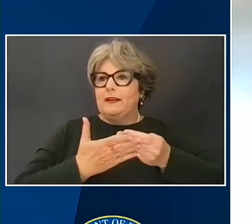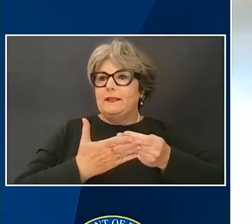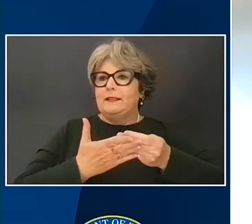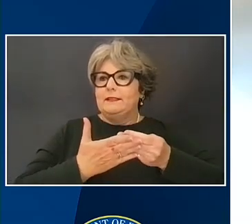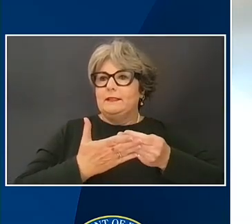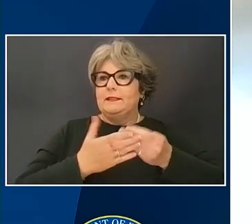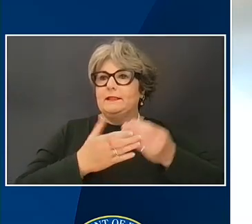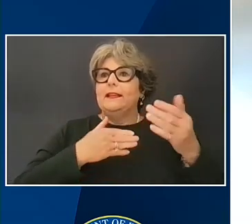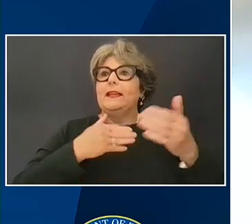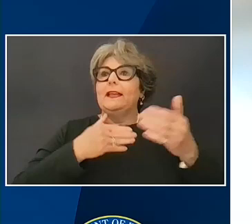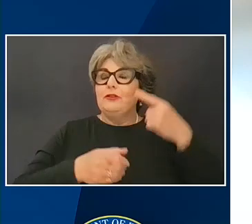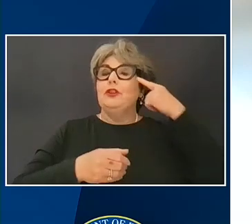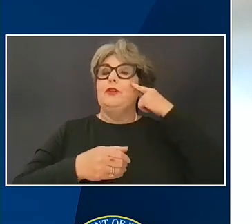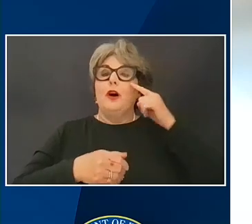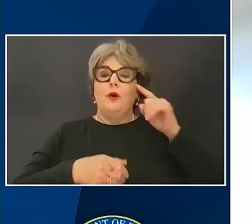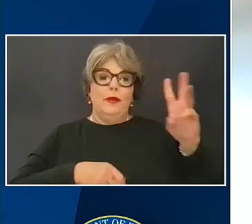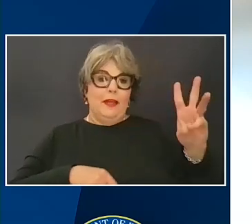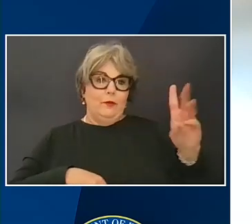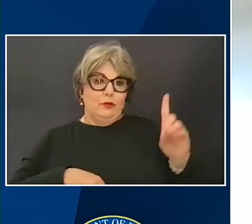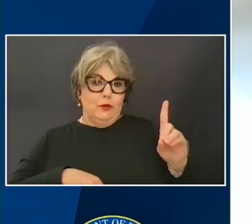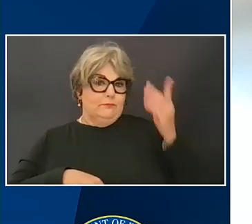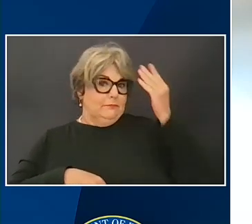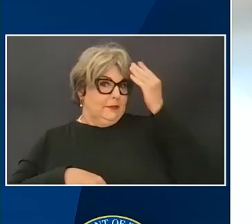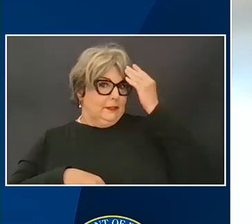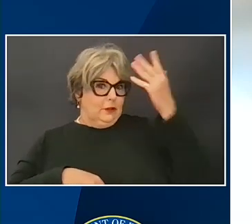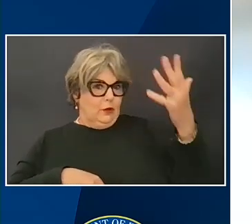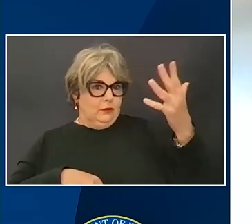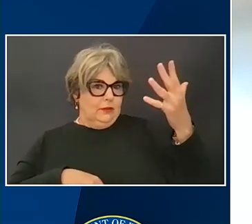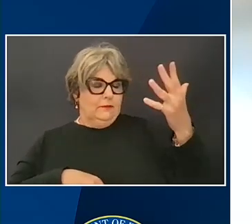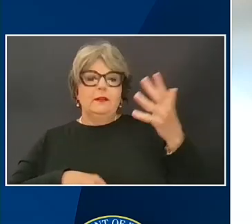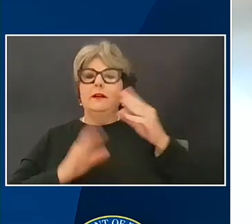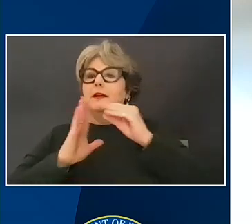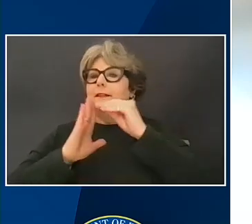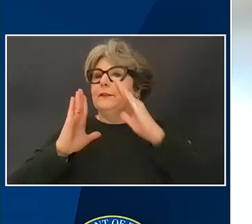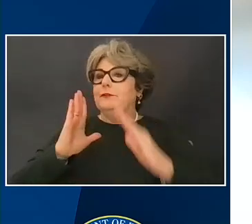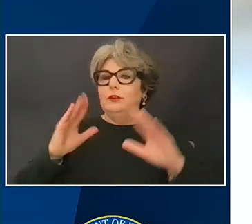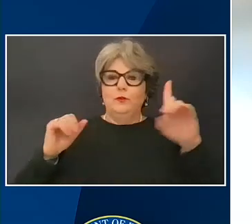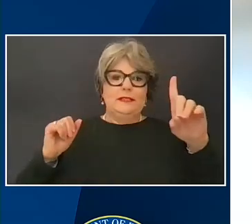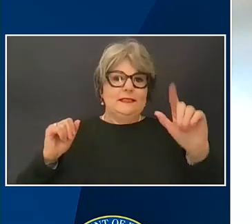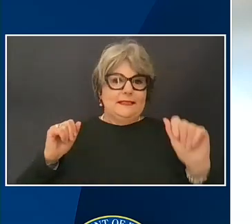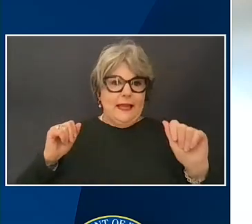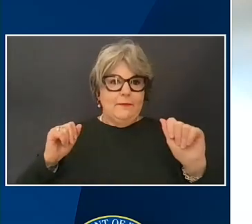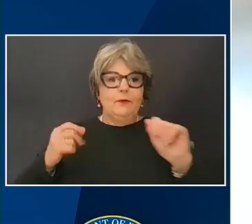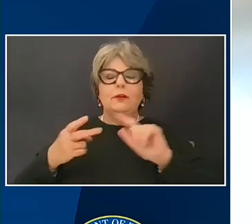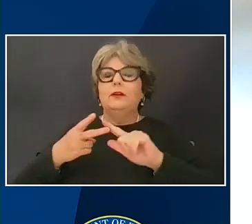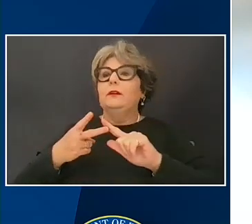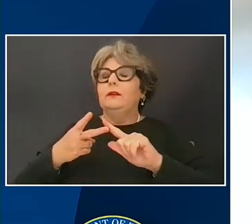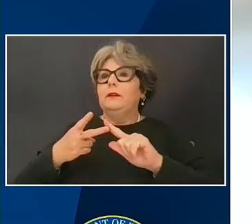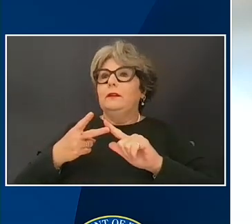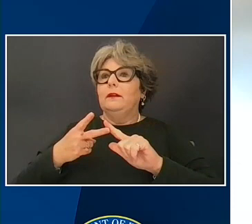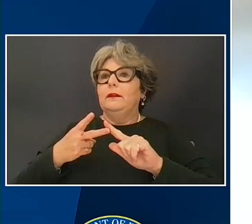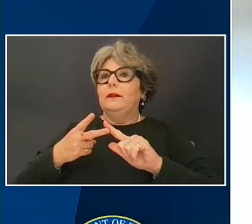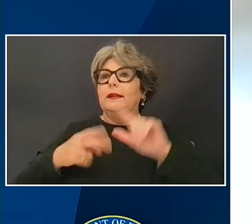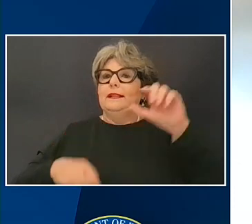had withdrawn and told them that, she was disabled and eventually was having her Social Security disability income